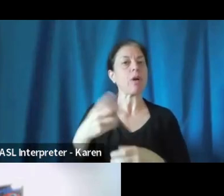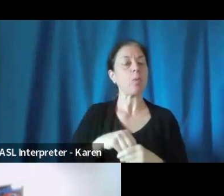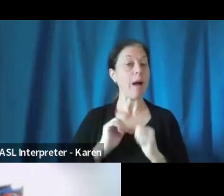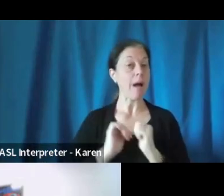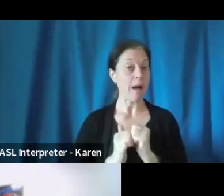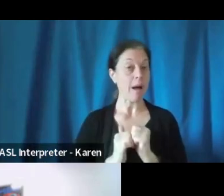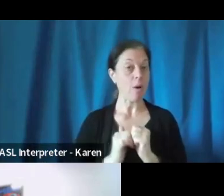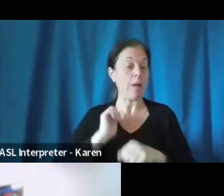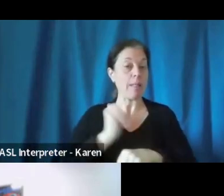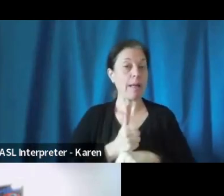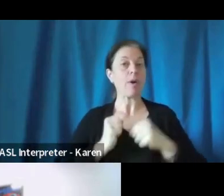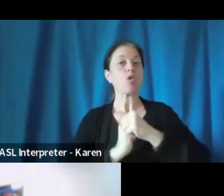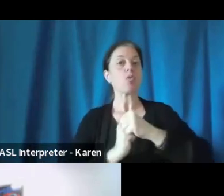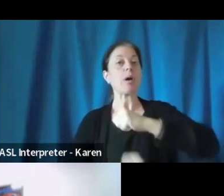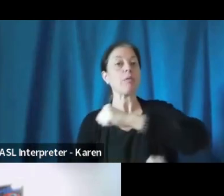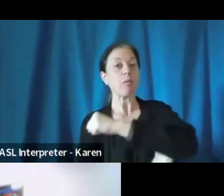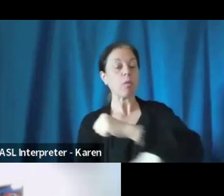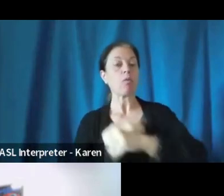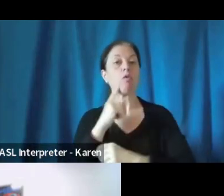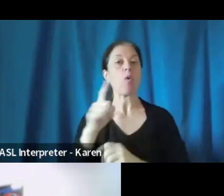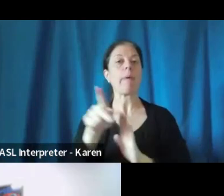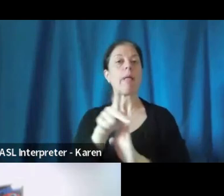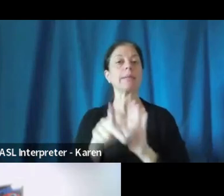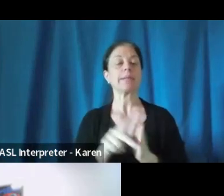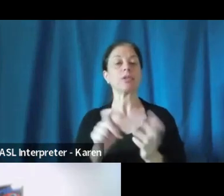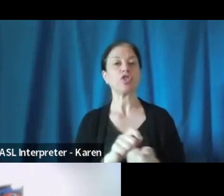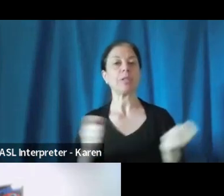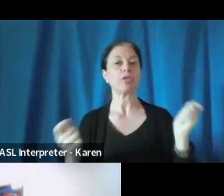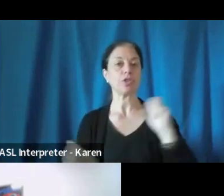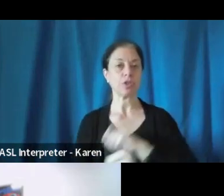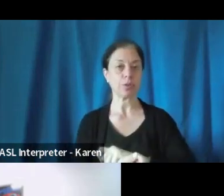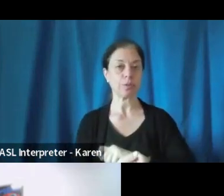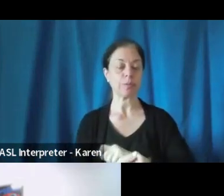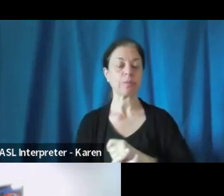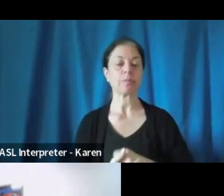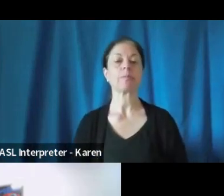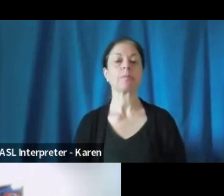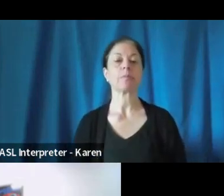and it supports current employees, yourself included by laying the ground